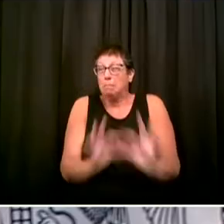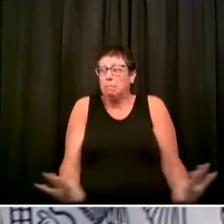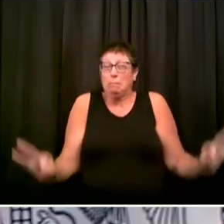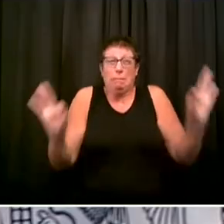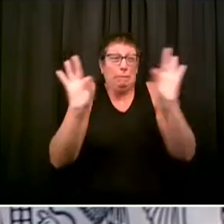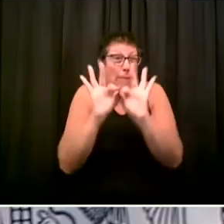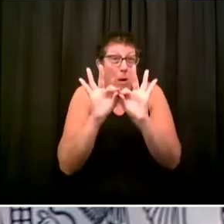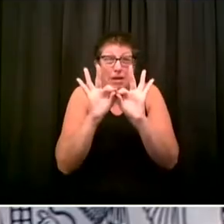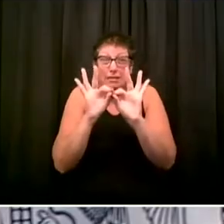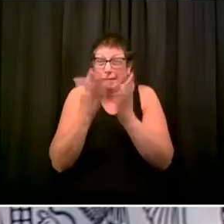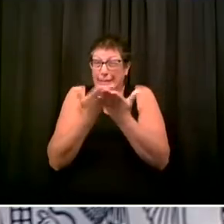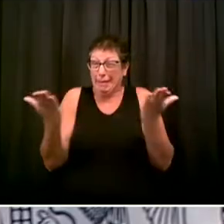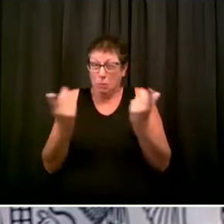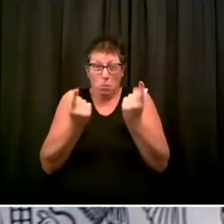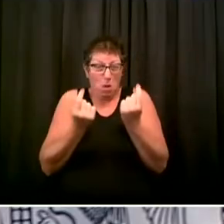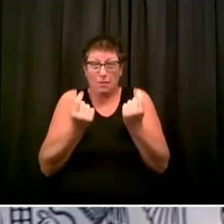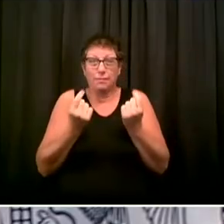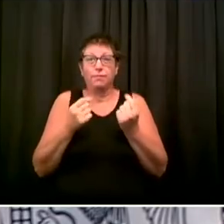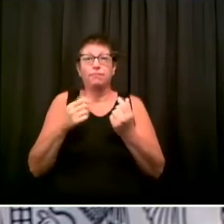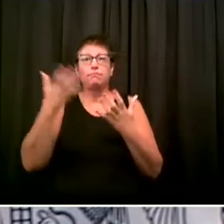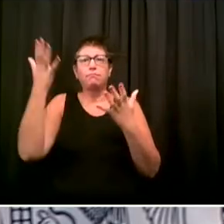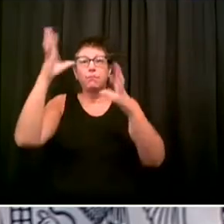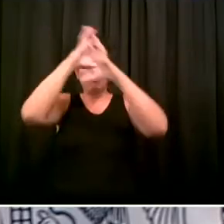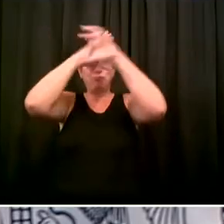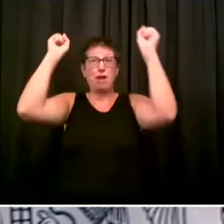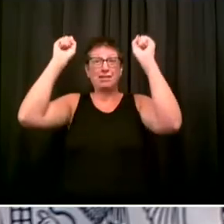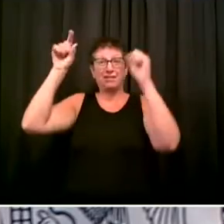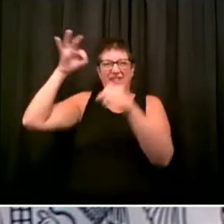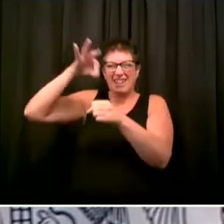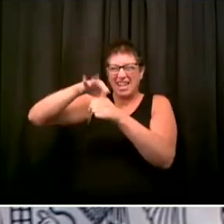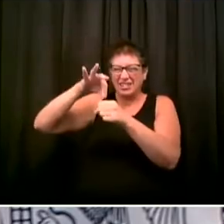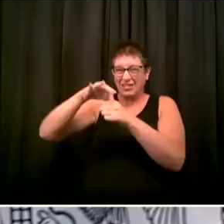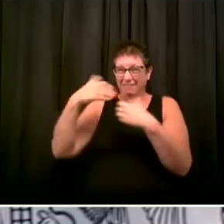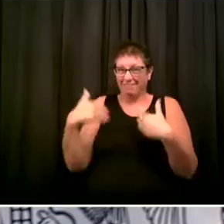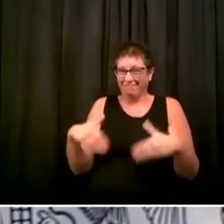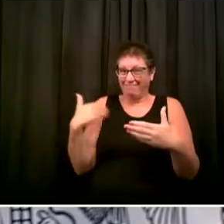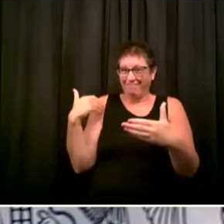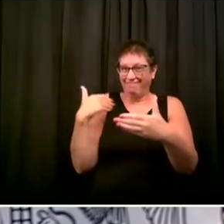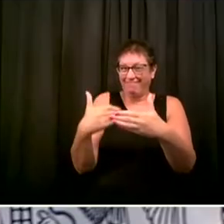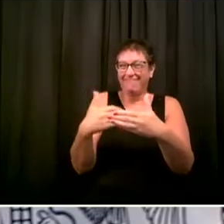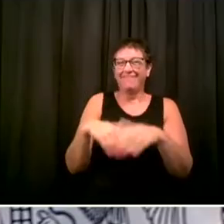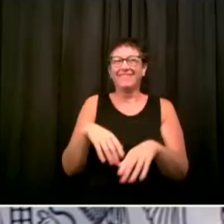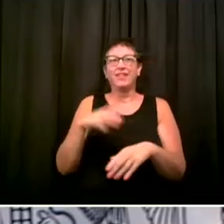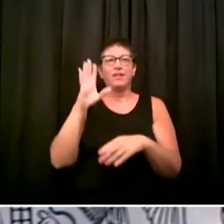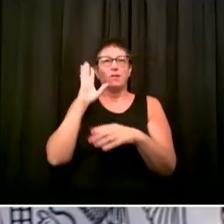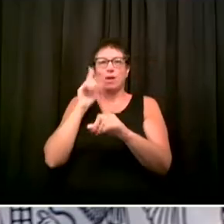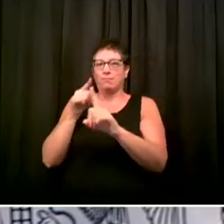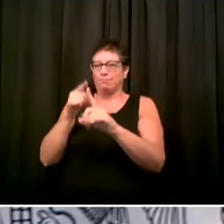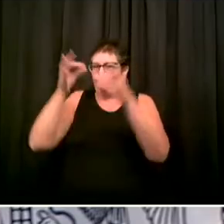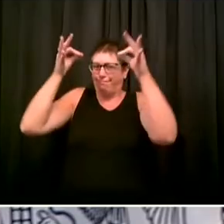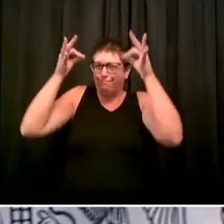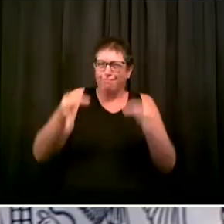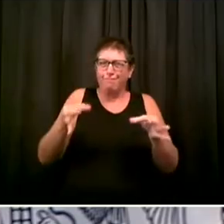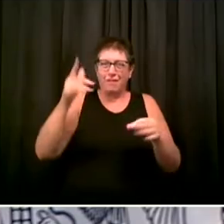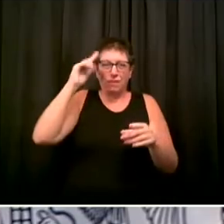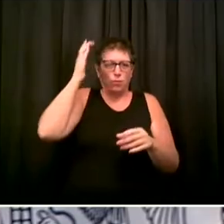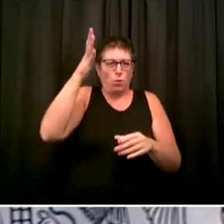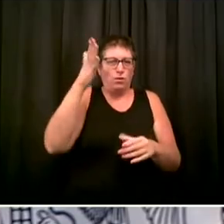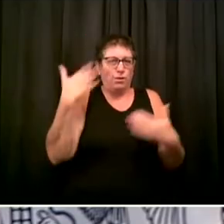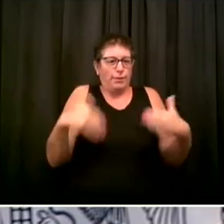THIS AND ANOTHER VERY IMPORTANT PIECE WHICH IS SOMETHING